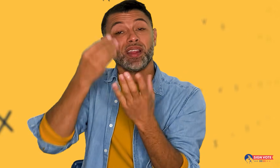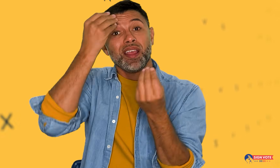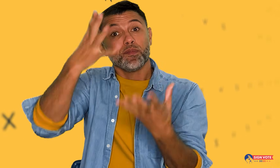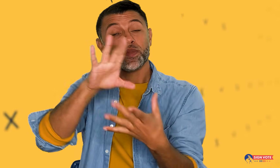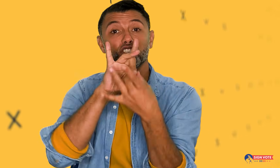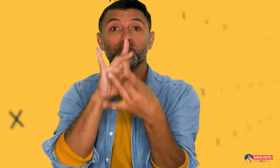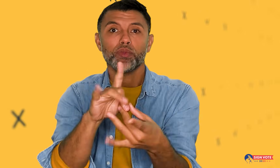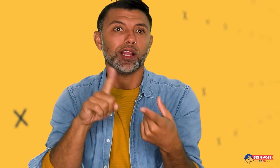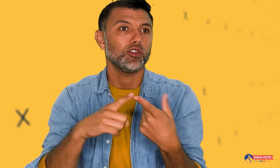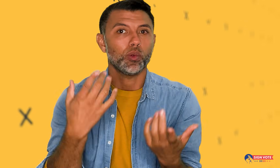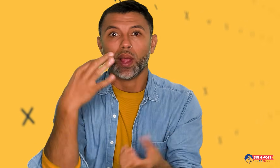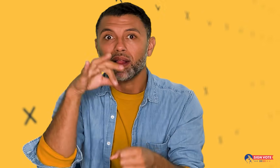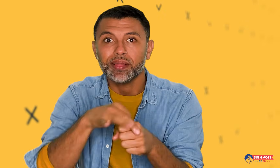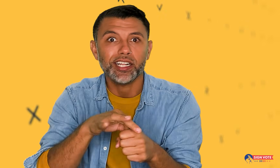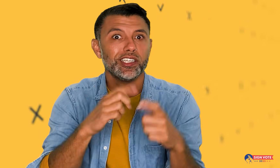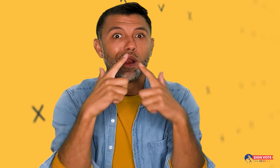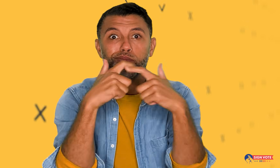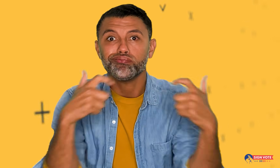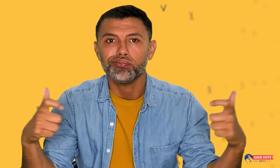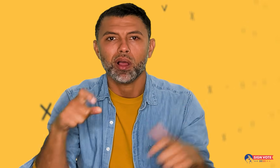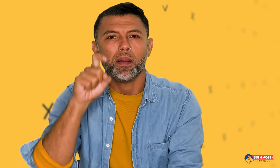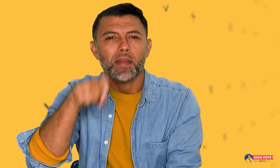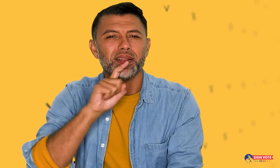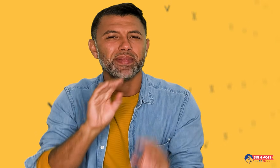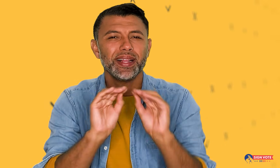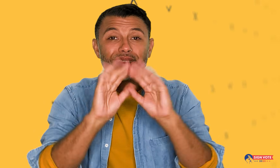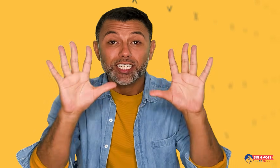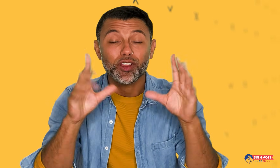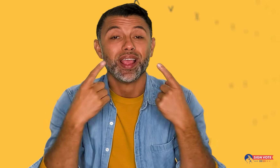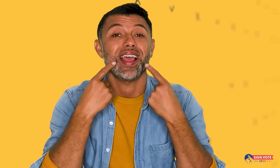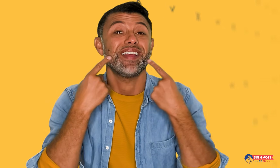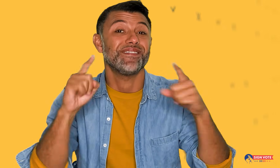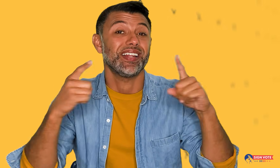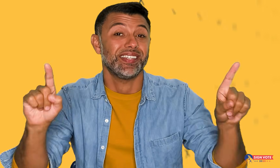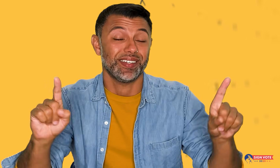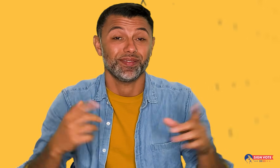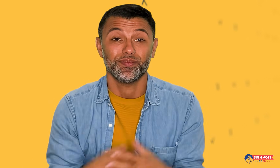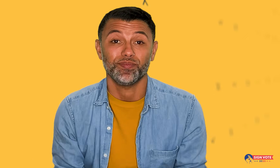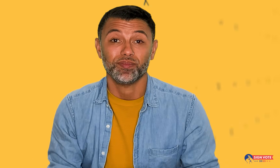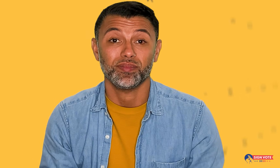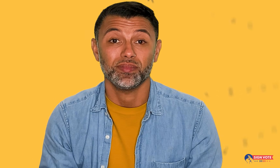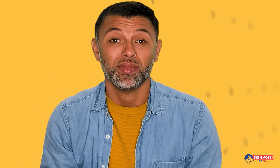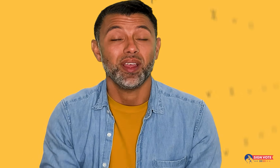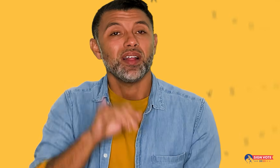So any information relating to elections must be clear and effective.